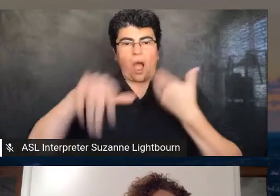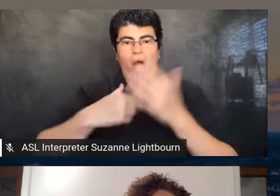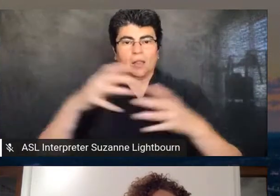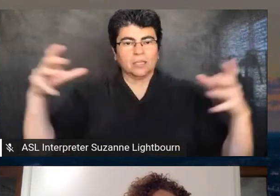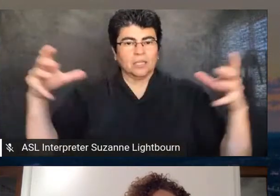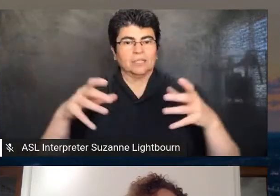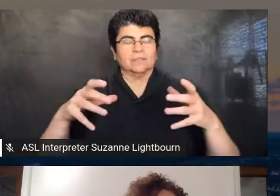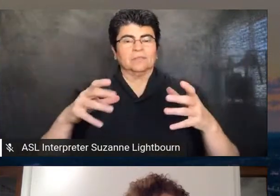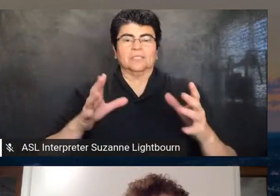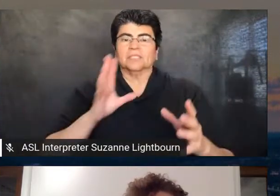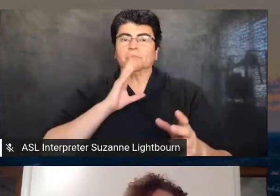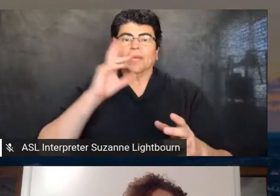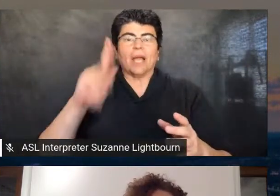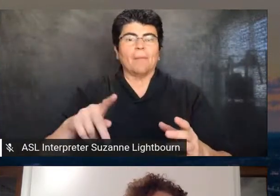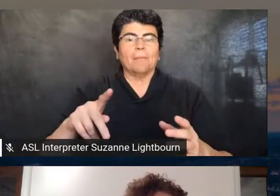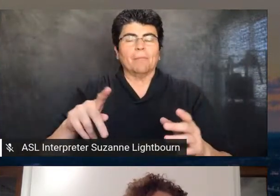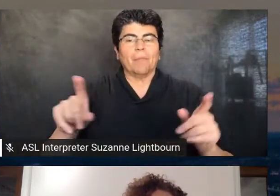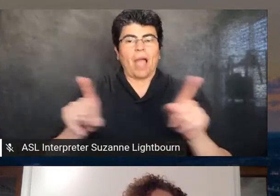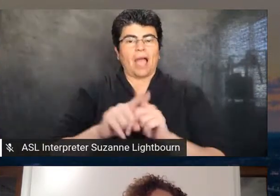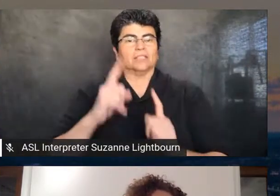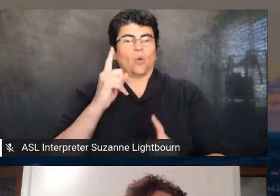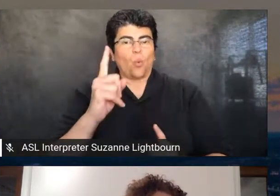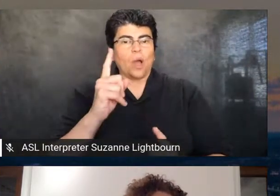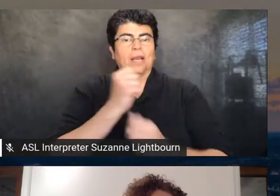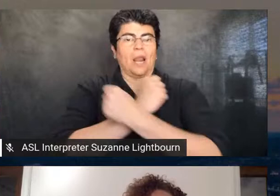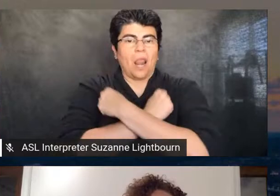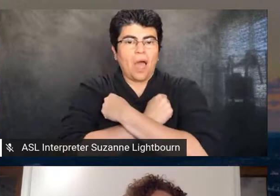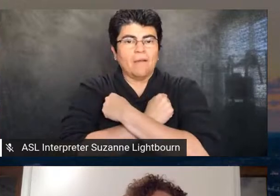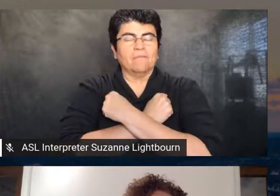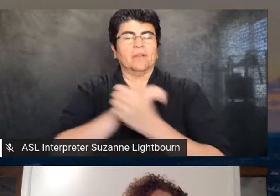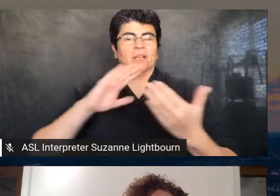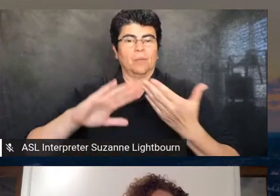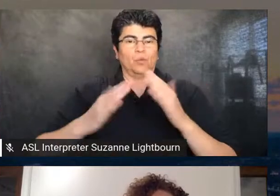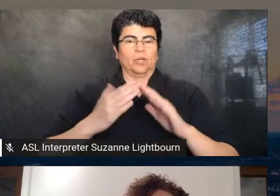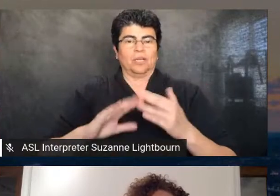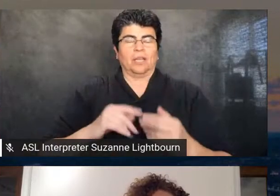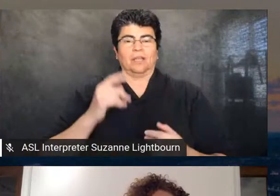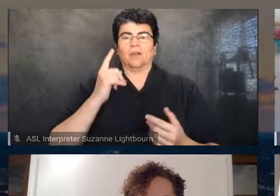as one community, as a team, a collective family,